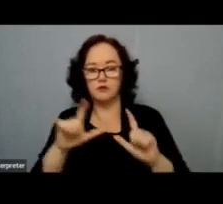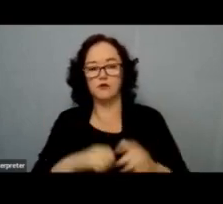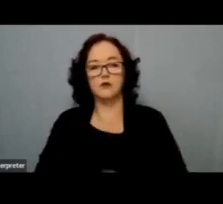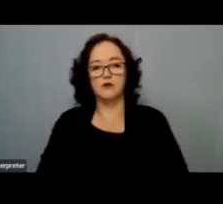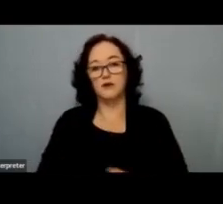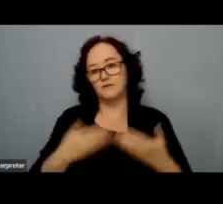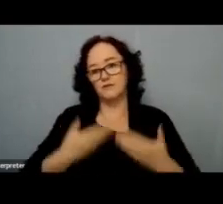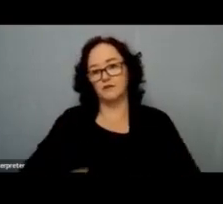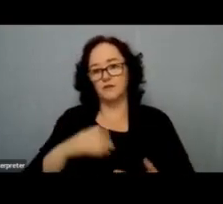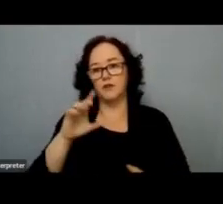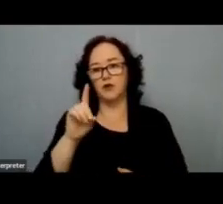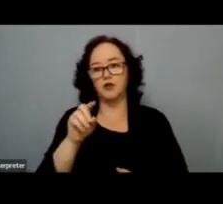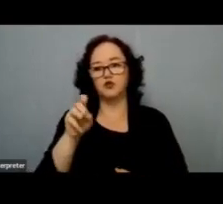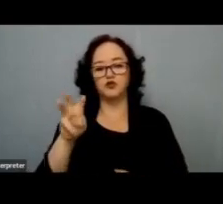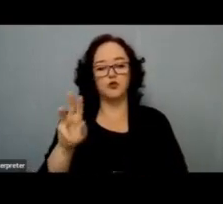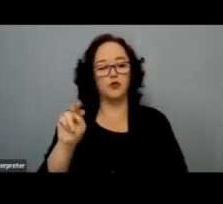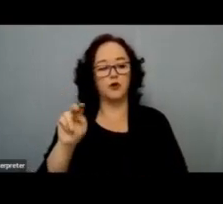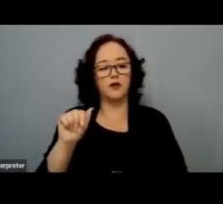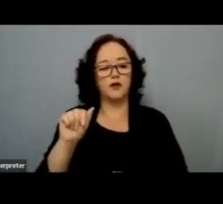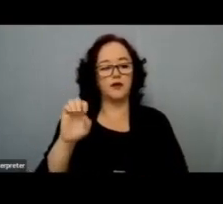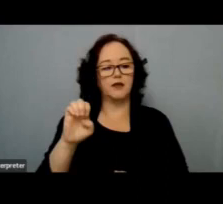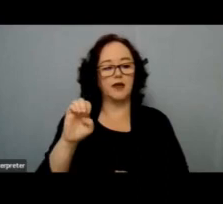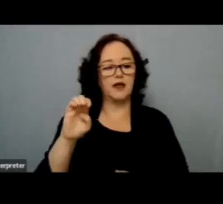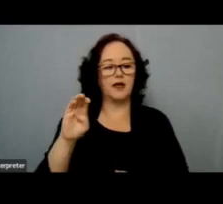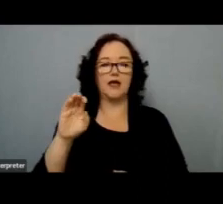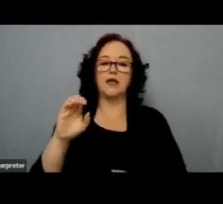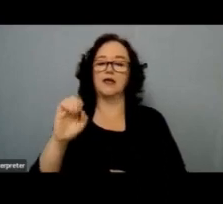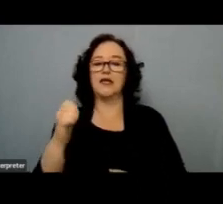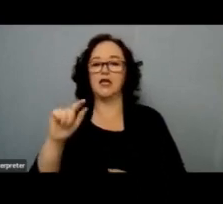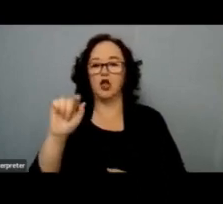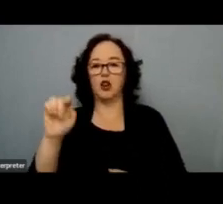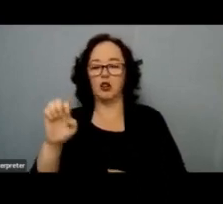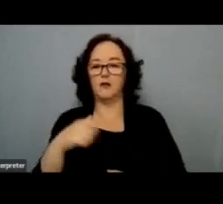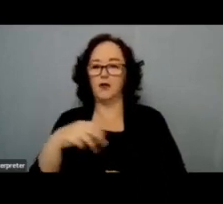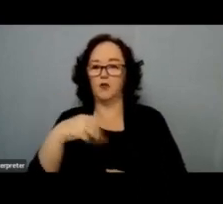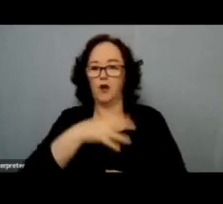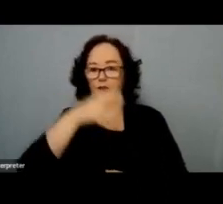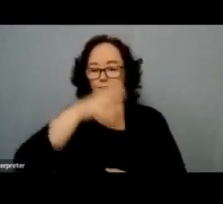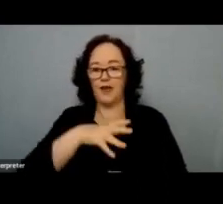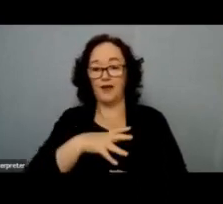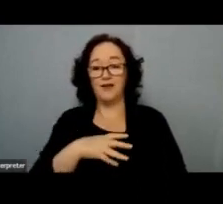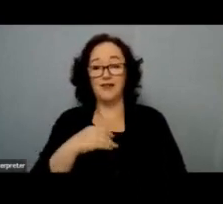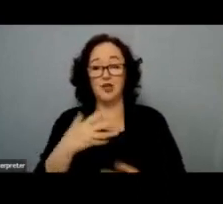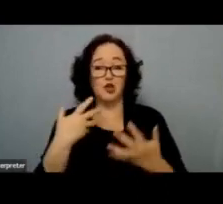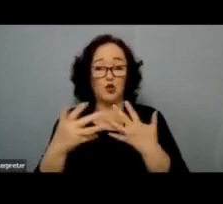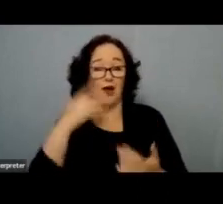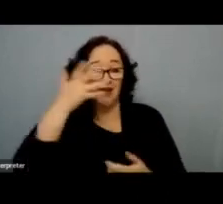Nagele and I am a white man Well, lots of gray hairs and I'm wearing a blue checkered shirt